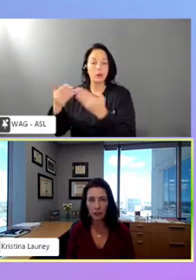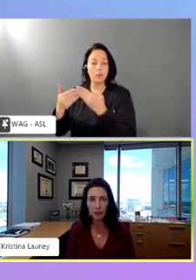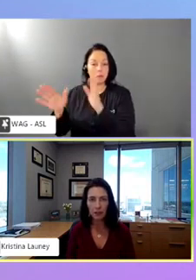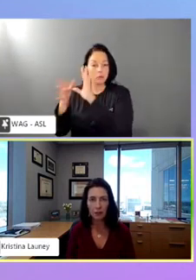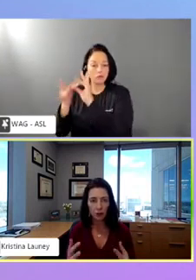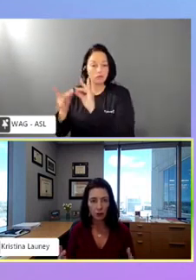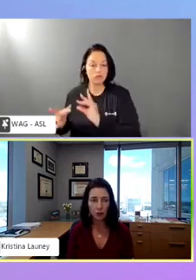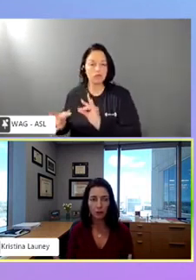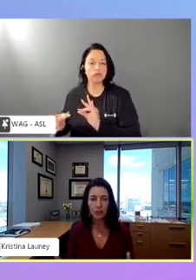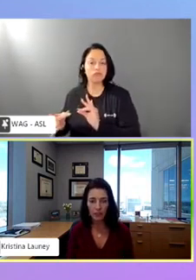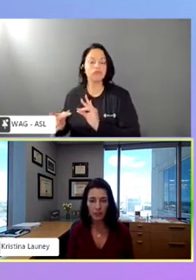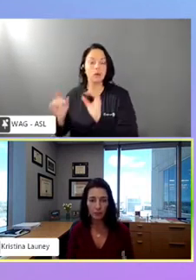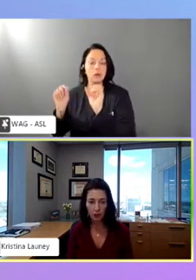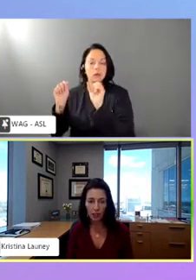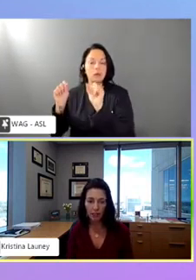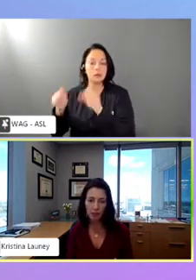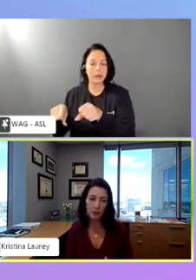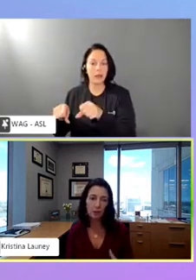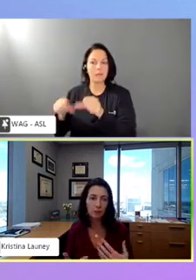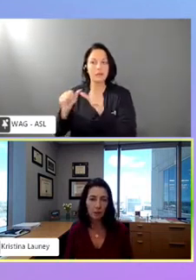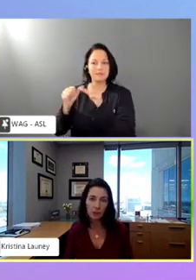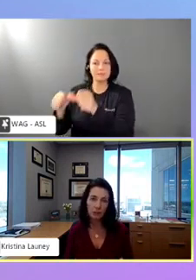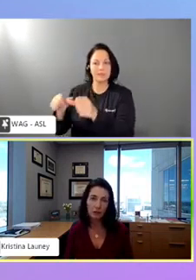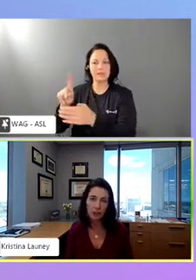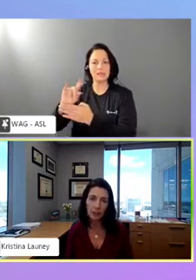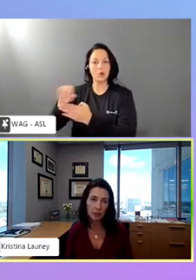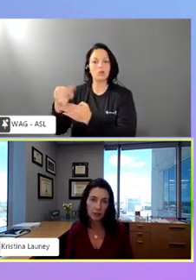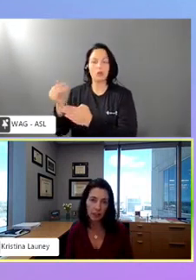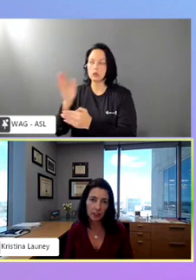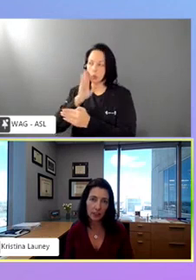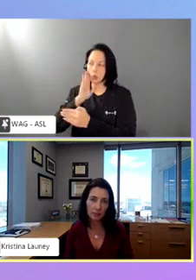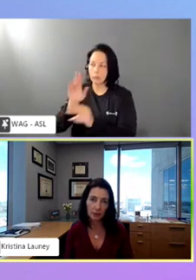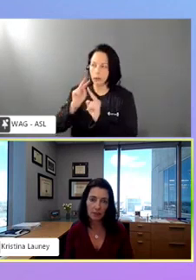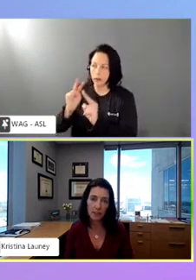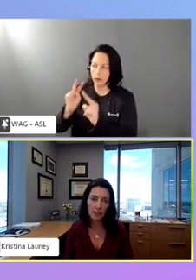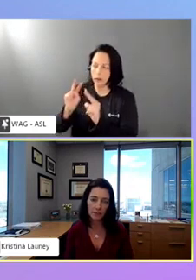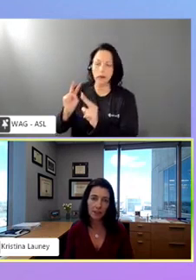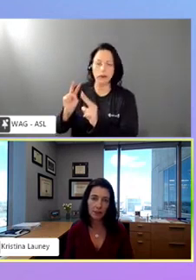notice for proposed rulemaking. By June 2023,